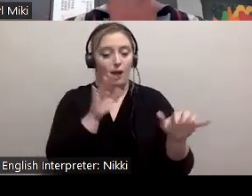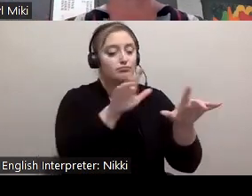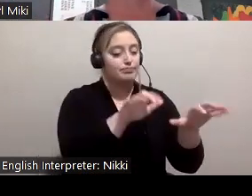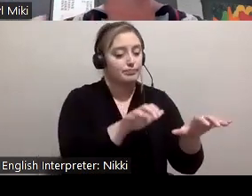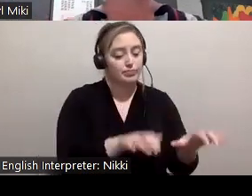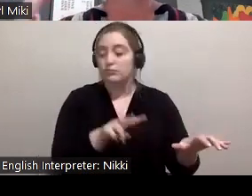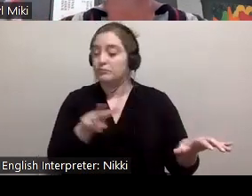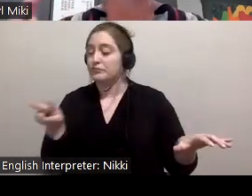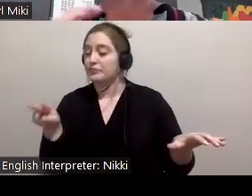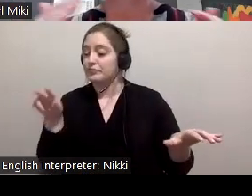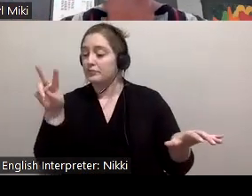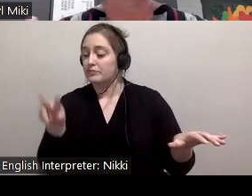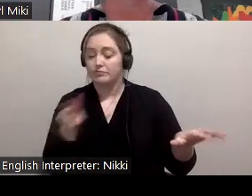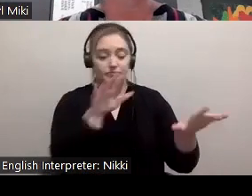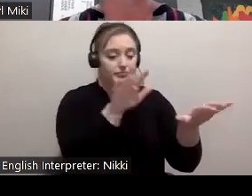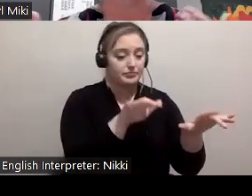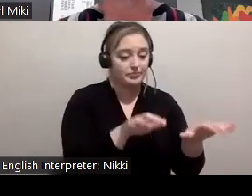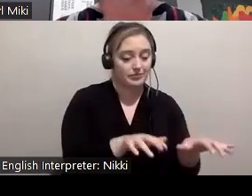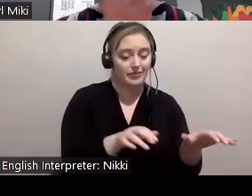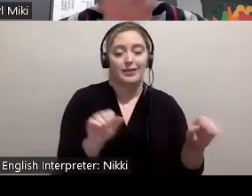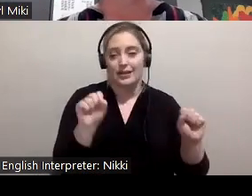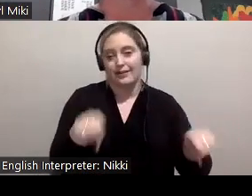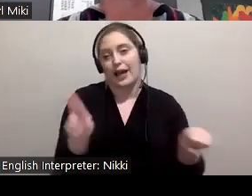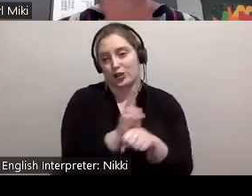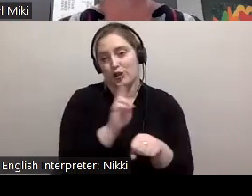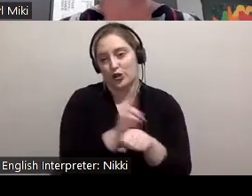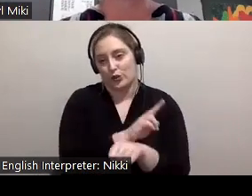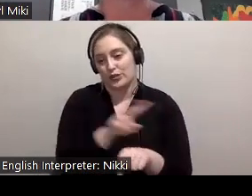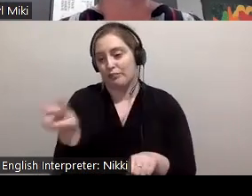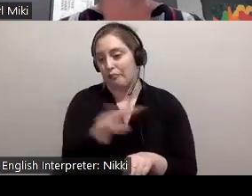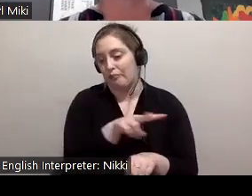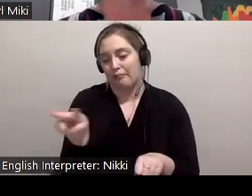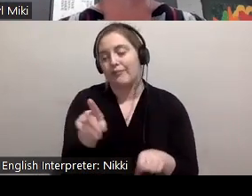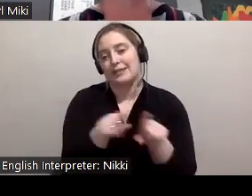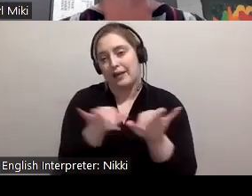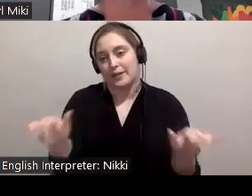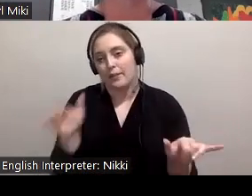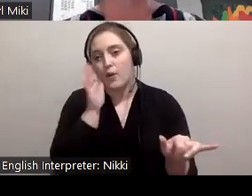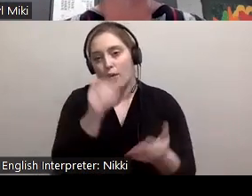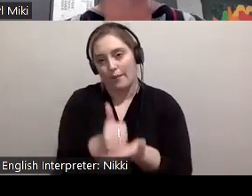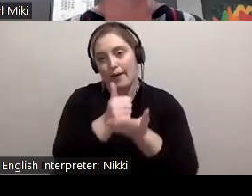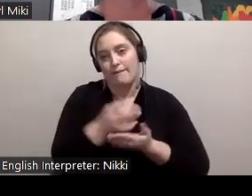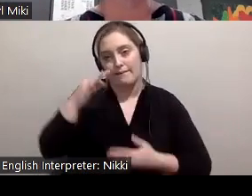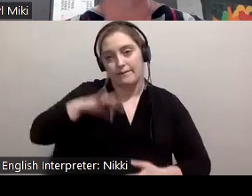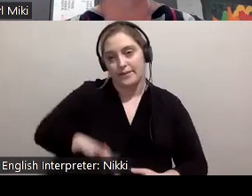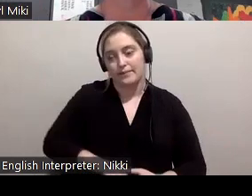unsure about things you can refer back and forth as you're doing the application.